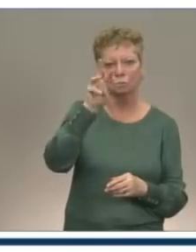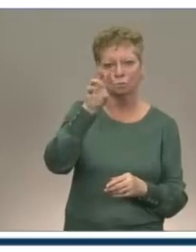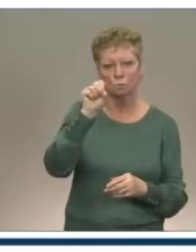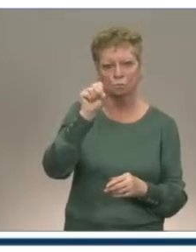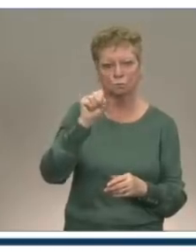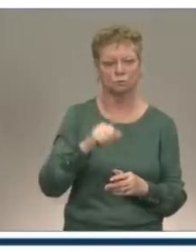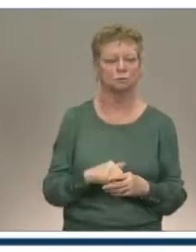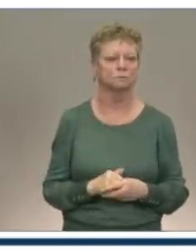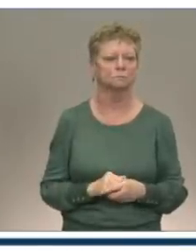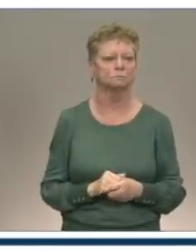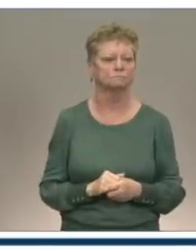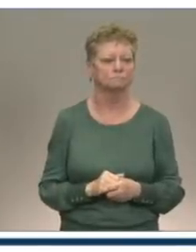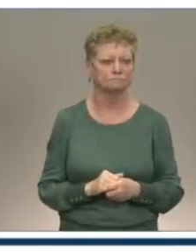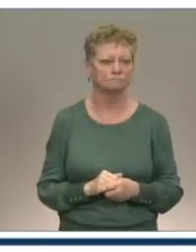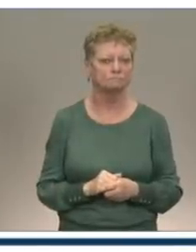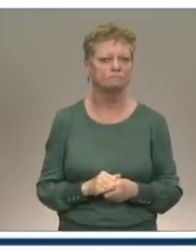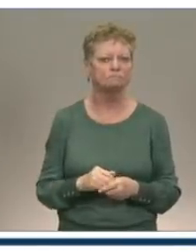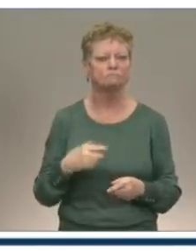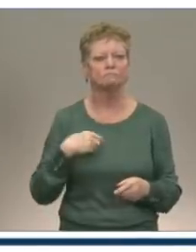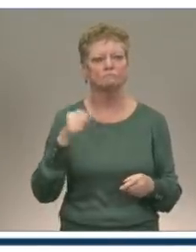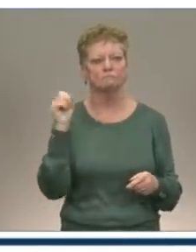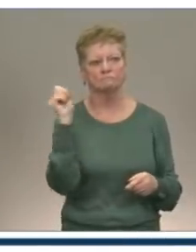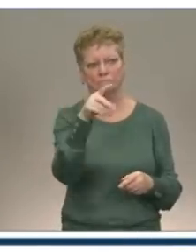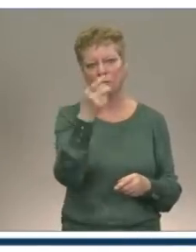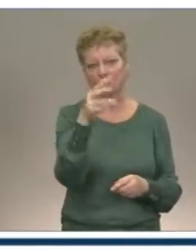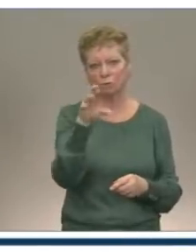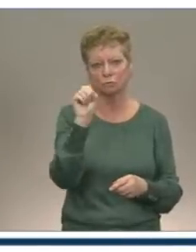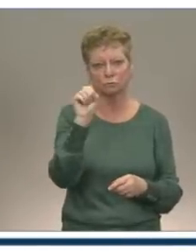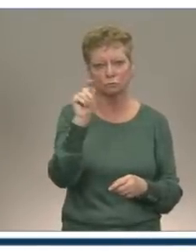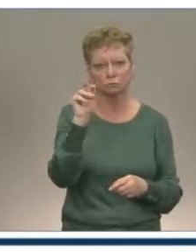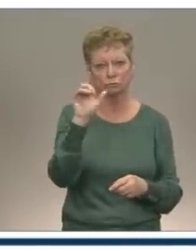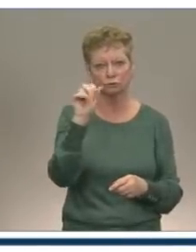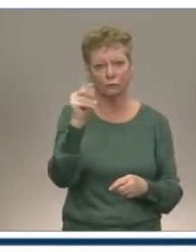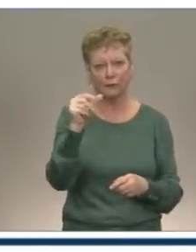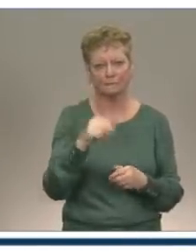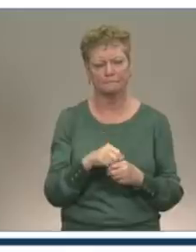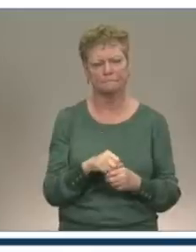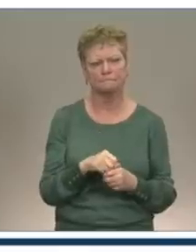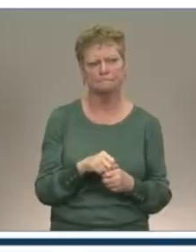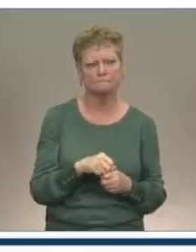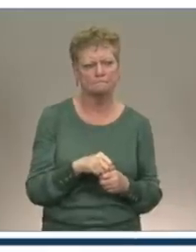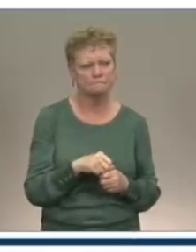thank you this question is for dr strang can you elaborate on the transmission you